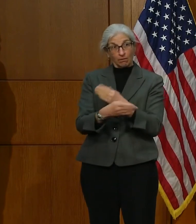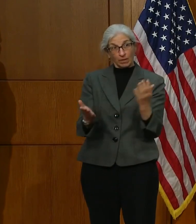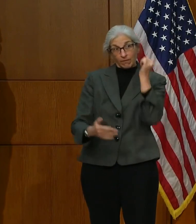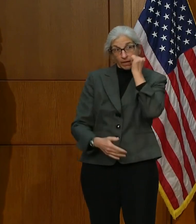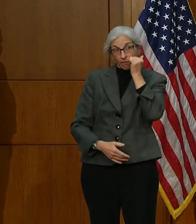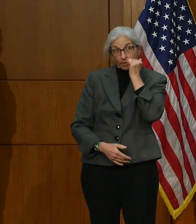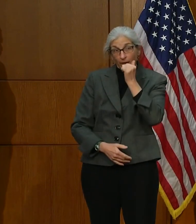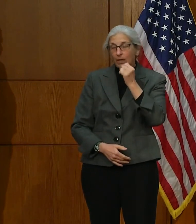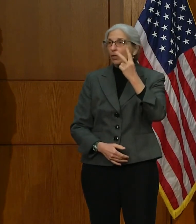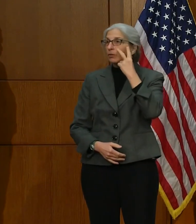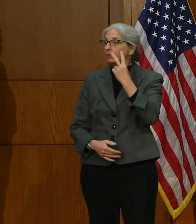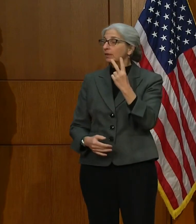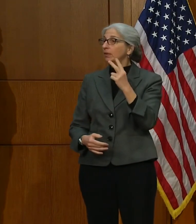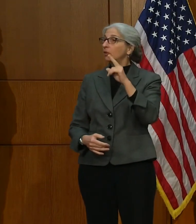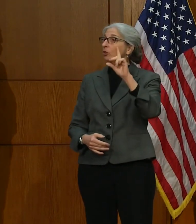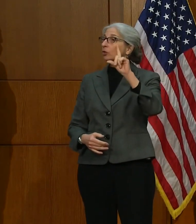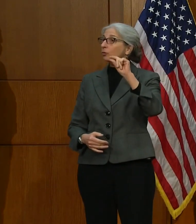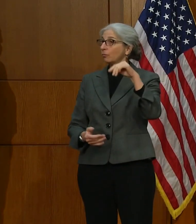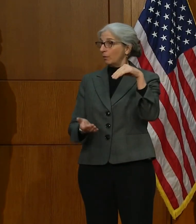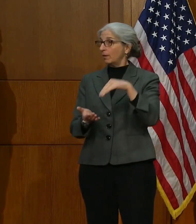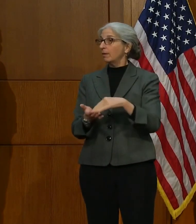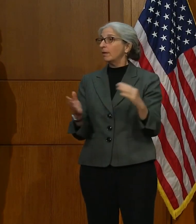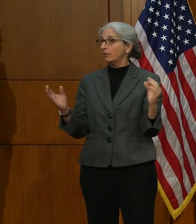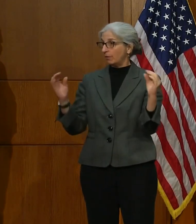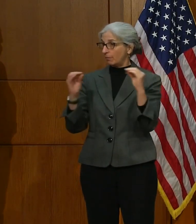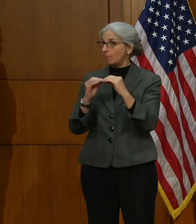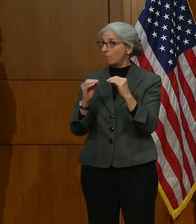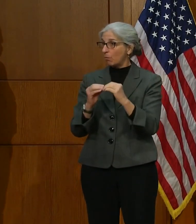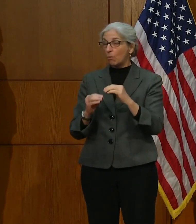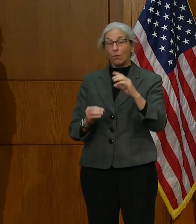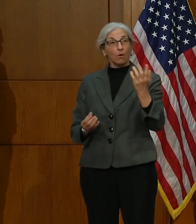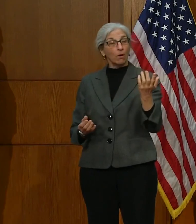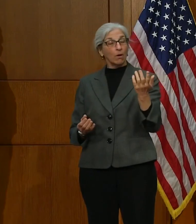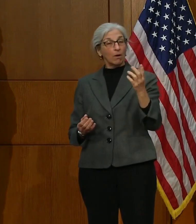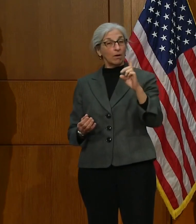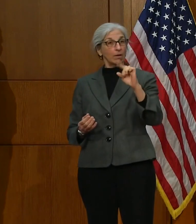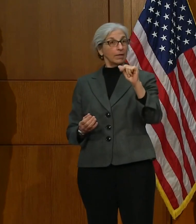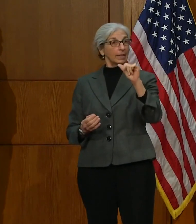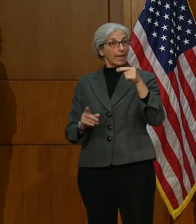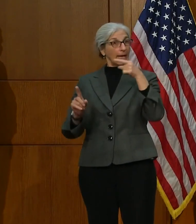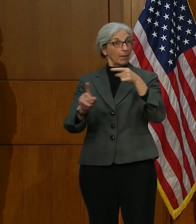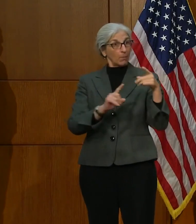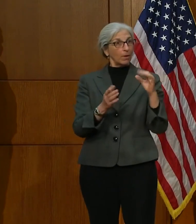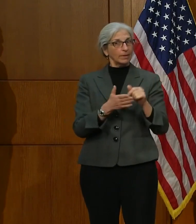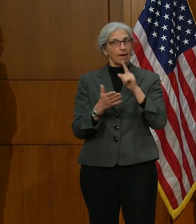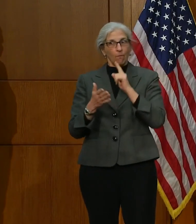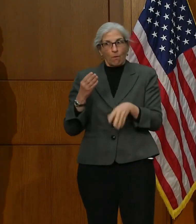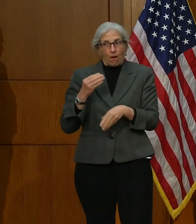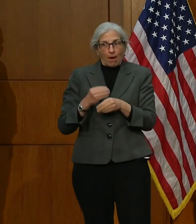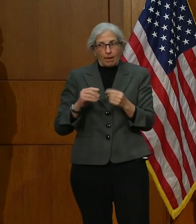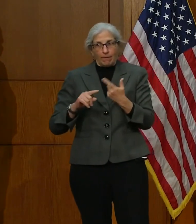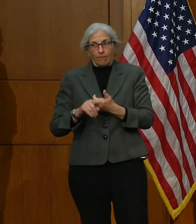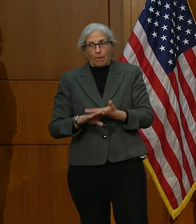THAT HAVE ACTUALLY BEEN ADMINISTERED. YOU'VE ALSO SEEN